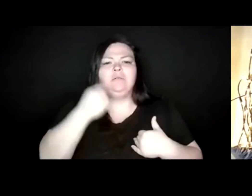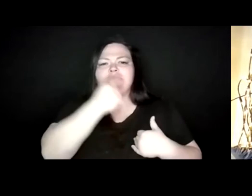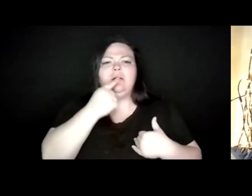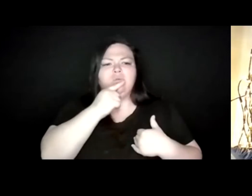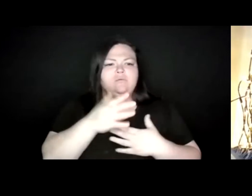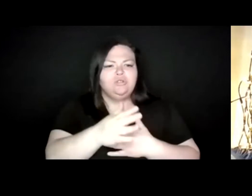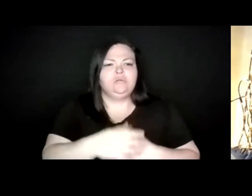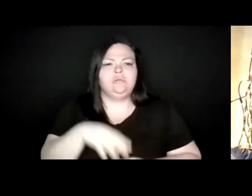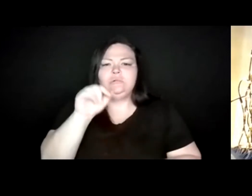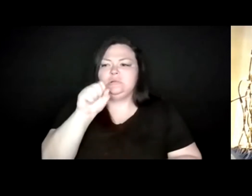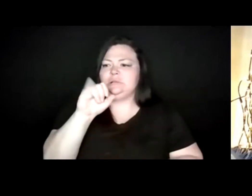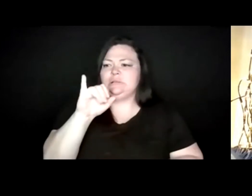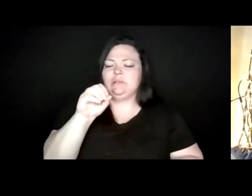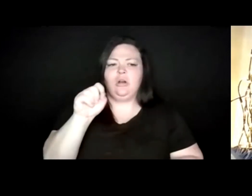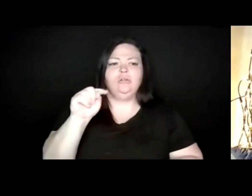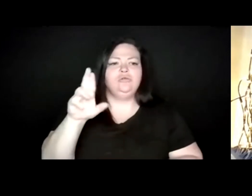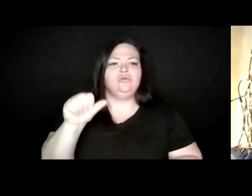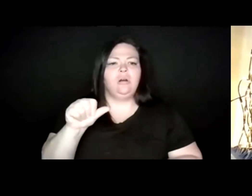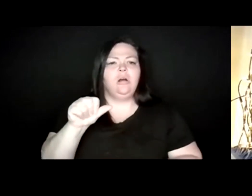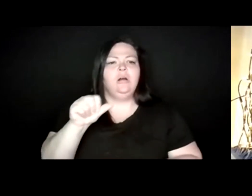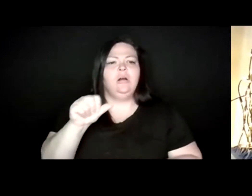Siostra- / Slinking downtown via wooden-slatted/